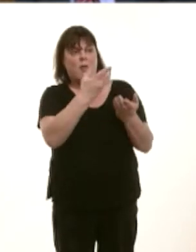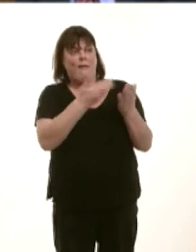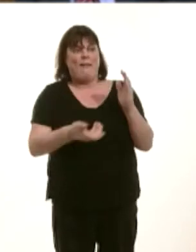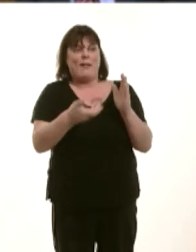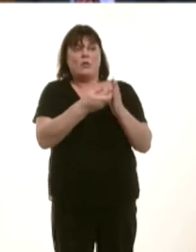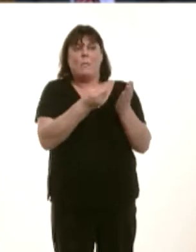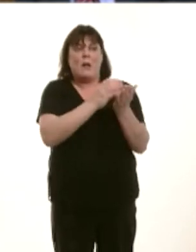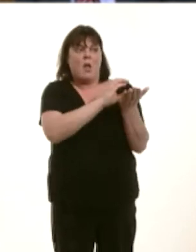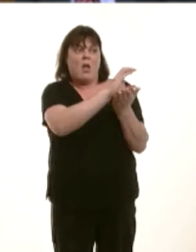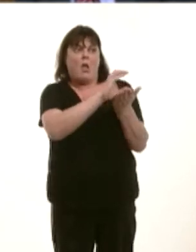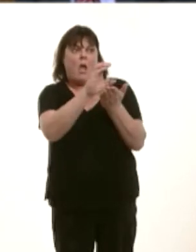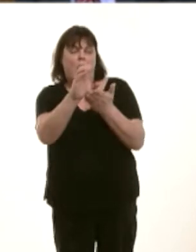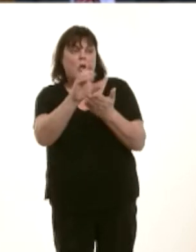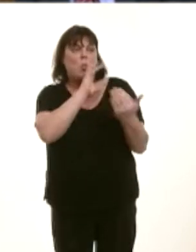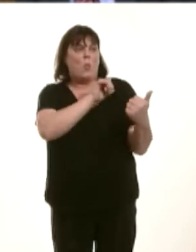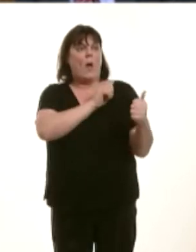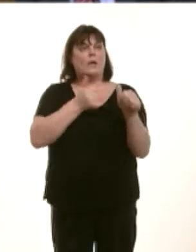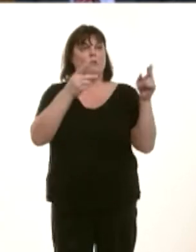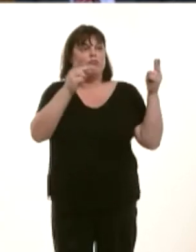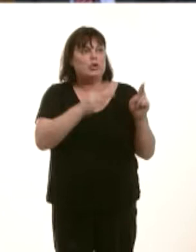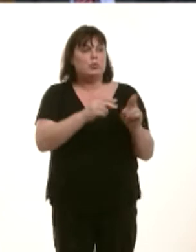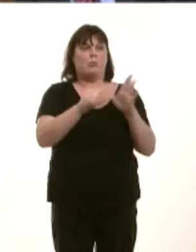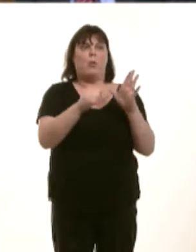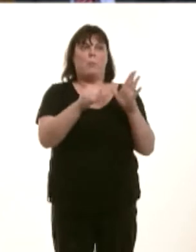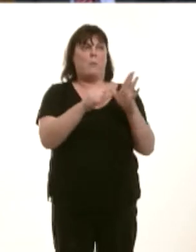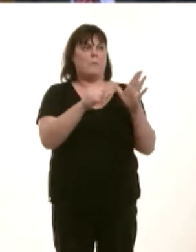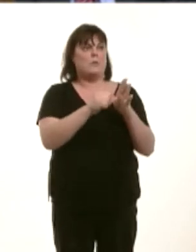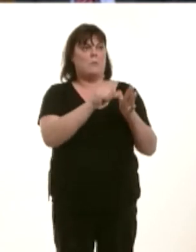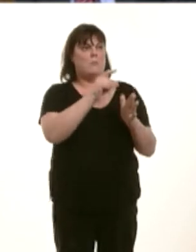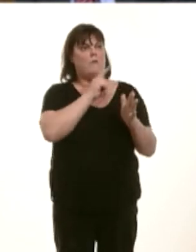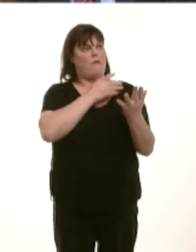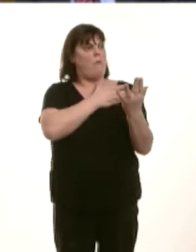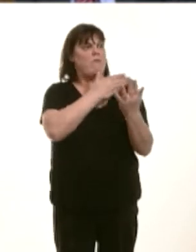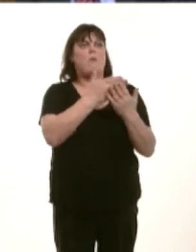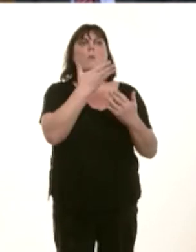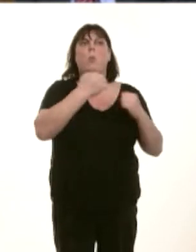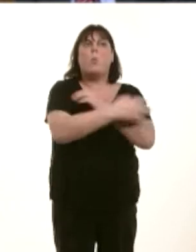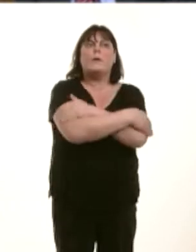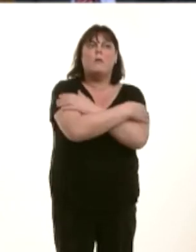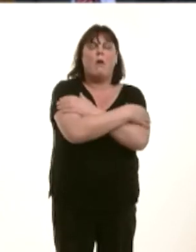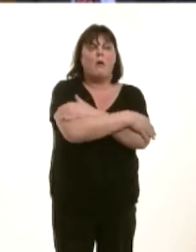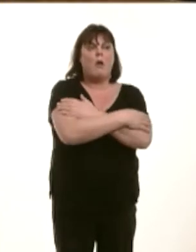all experienced over the past week or two continue to become less of an issue.